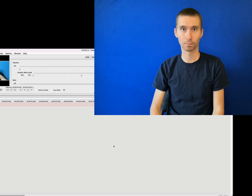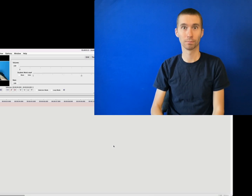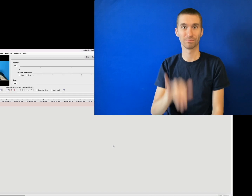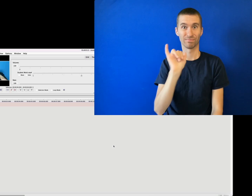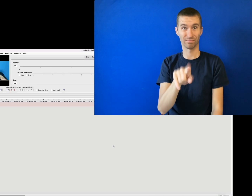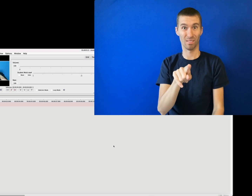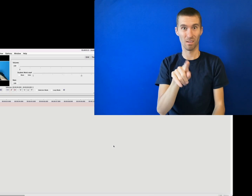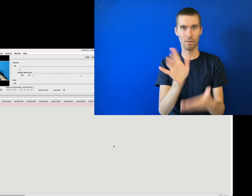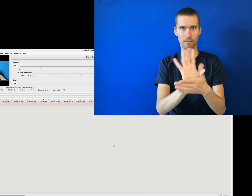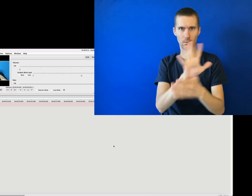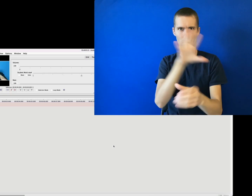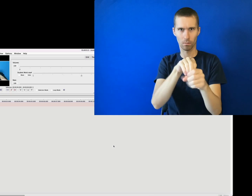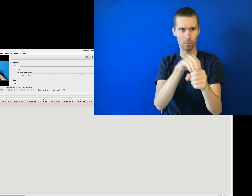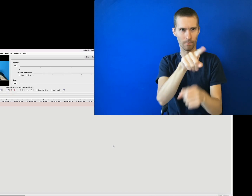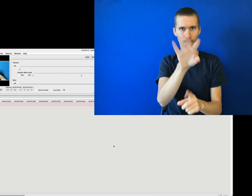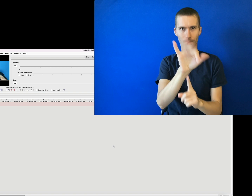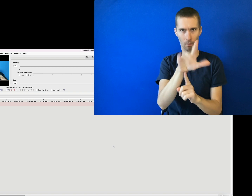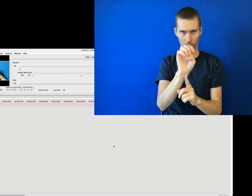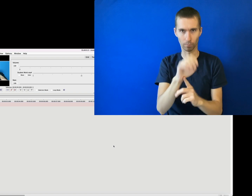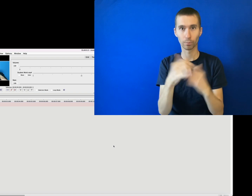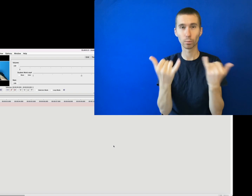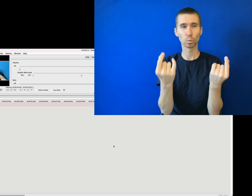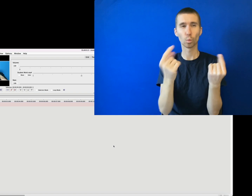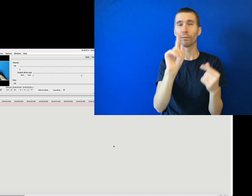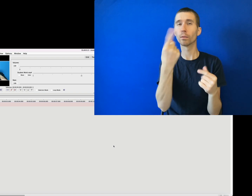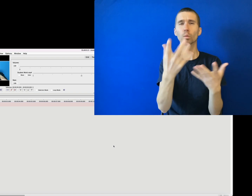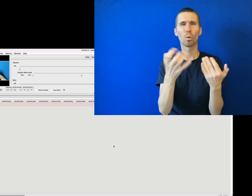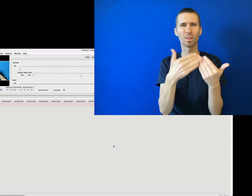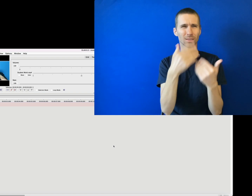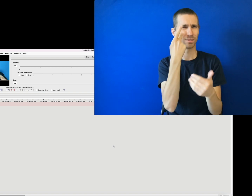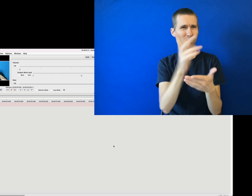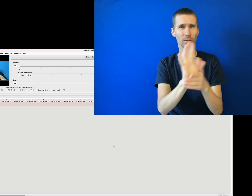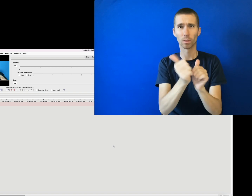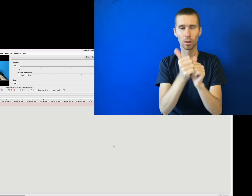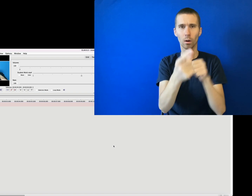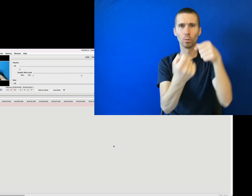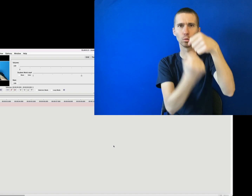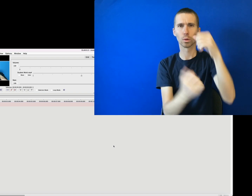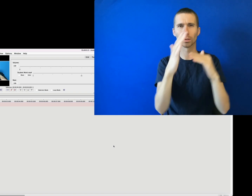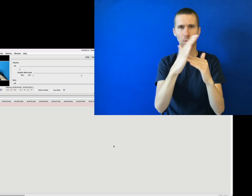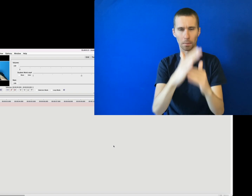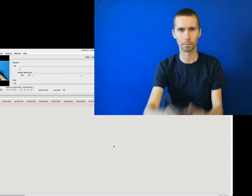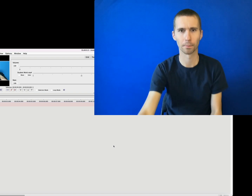With the video now appearing in the ELAN file, the first thing you want to do is to make the video bigger by dragging the divider to the bottom.